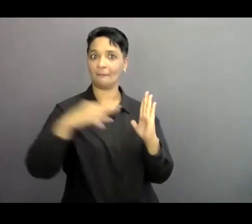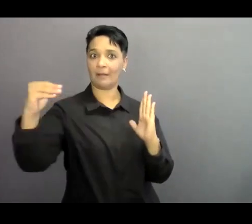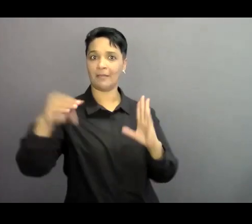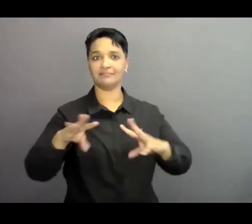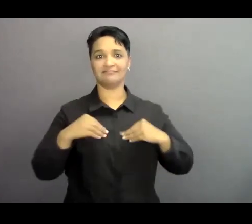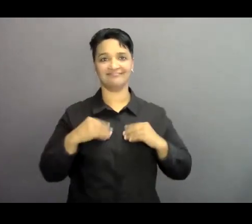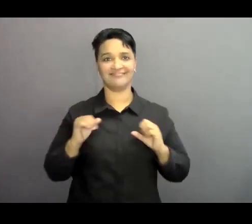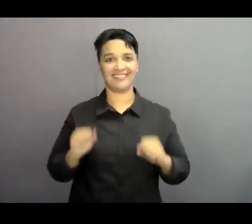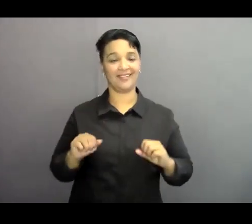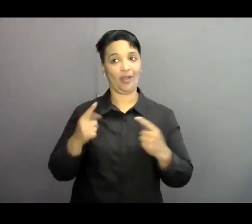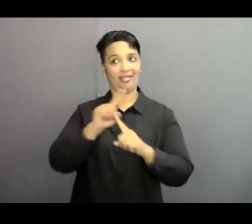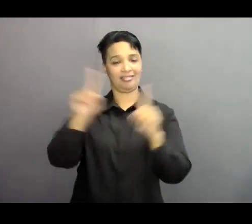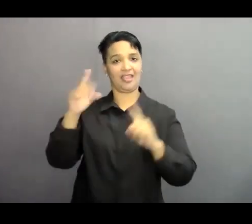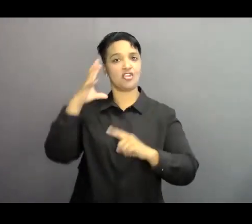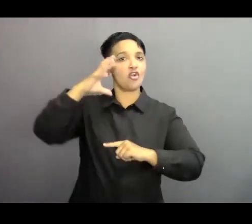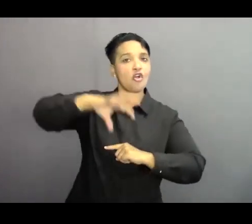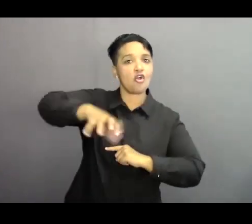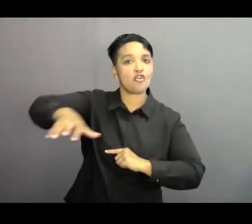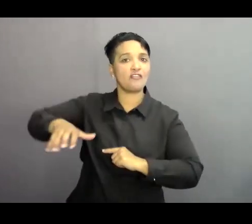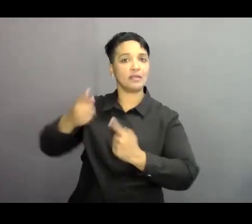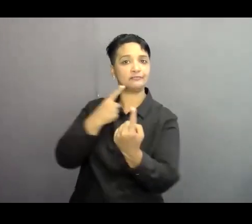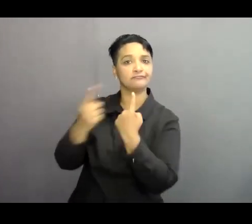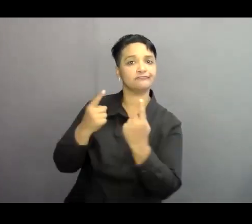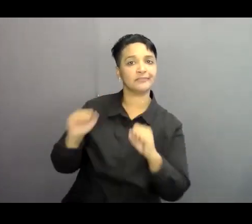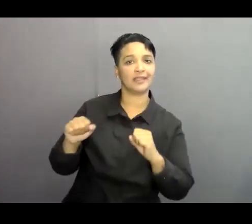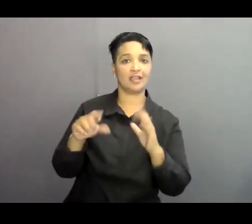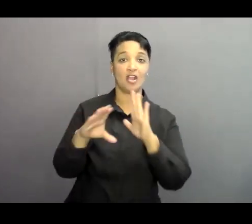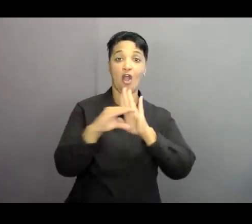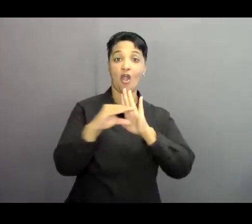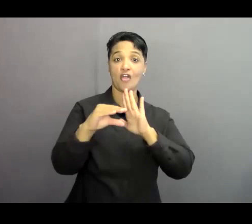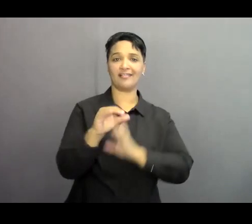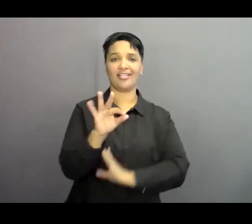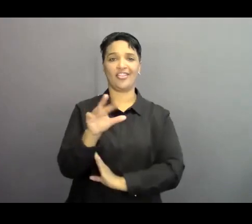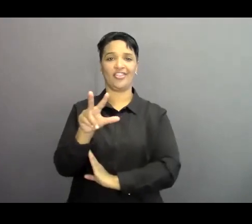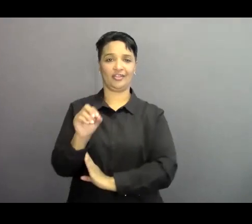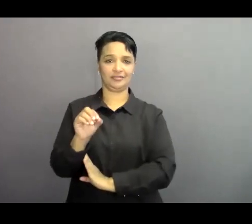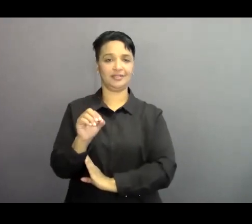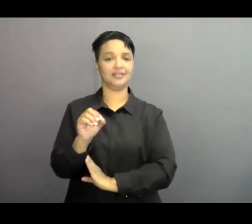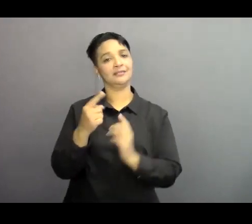with states about Article 30 of the UN Convention of human rights of persons with disabilities.